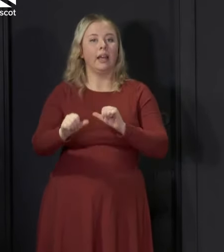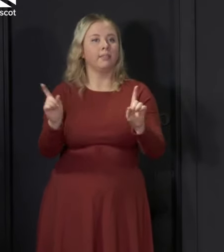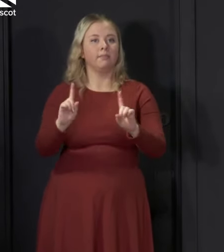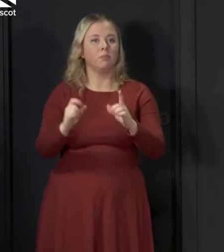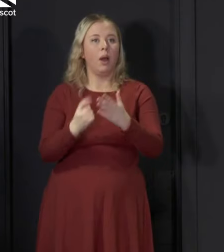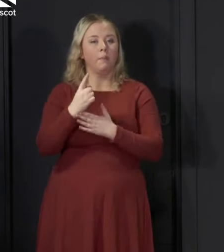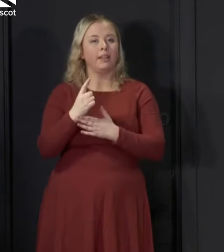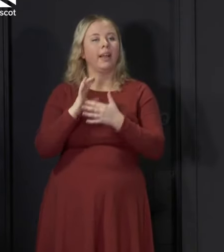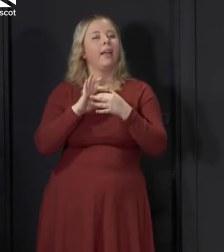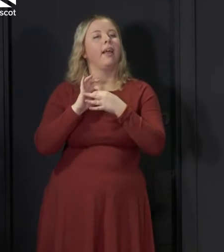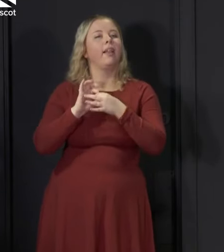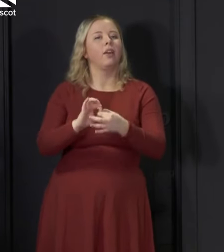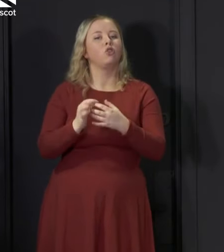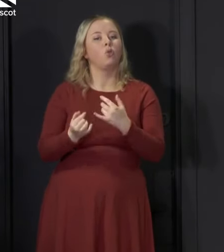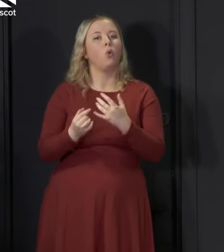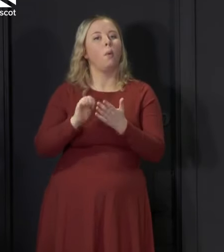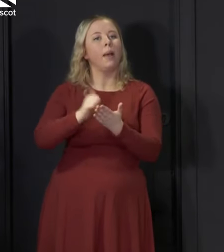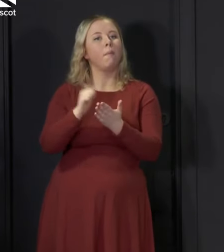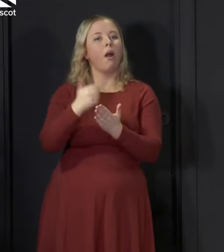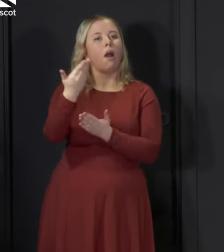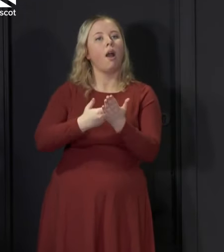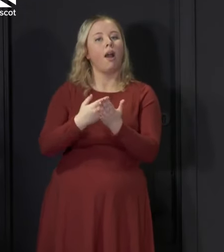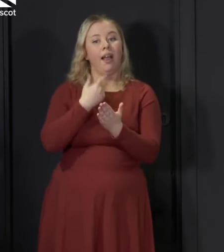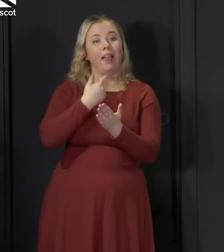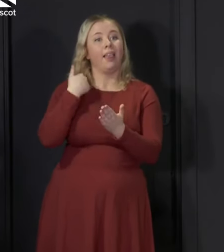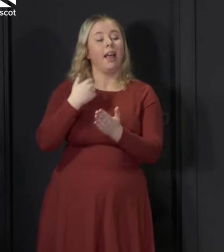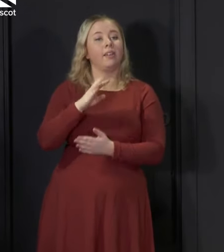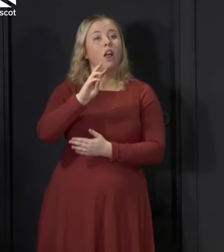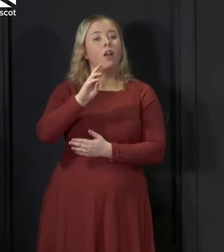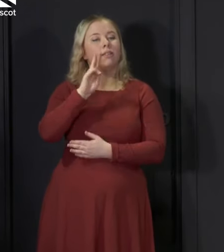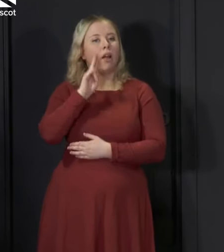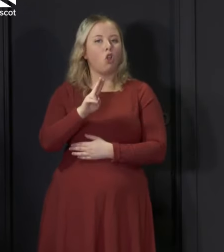we published last Thursday, which is looking at some of the options we are considering.